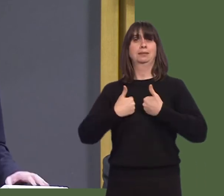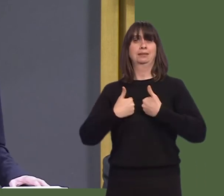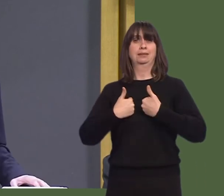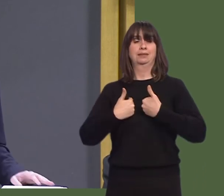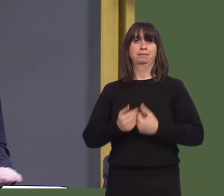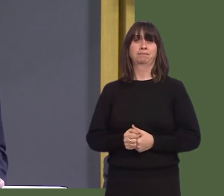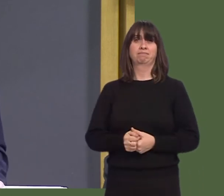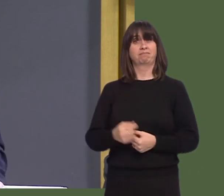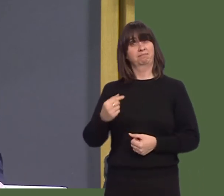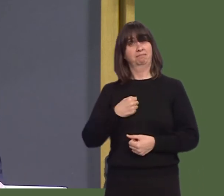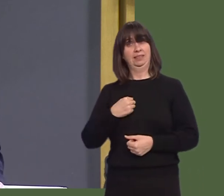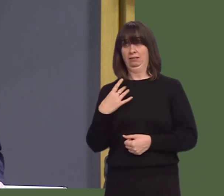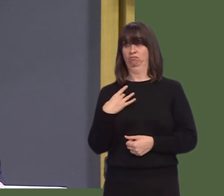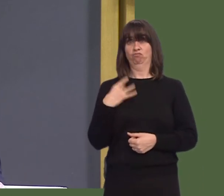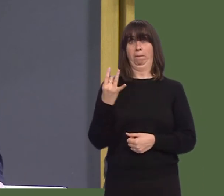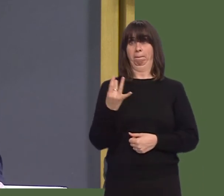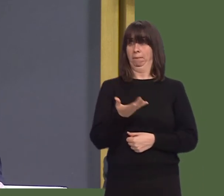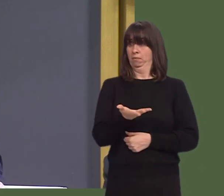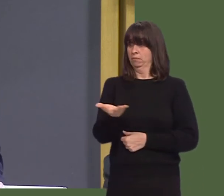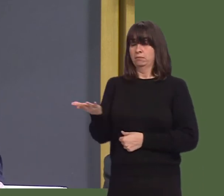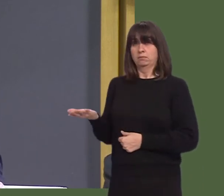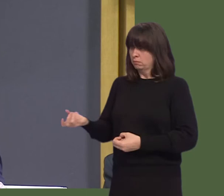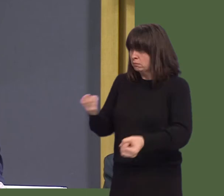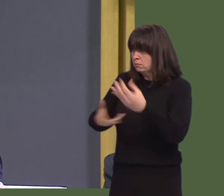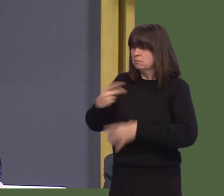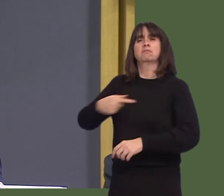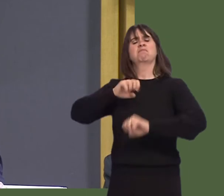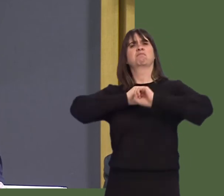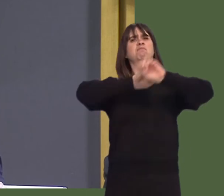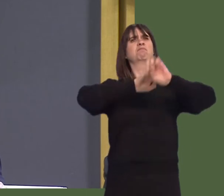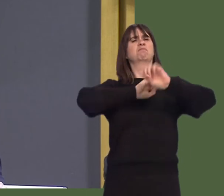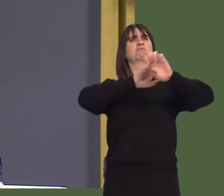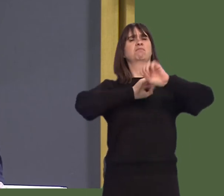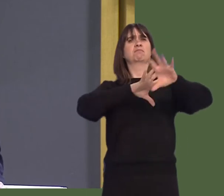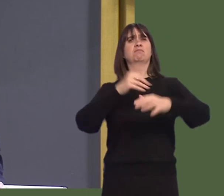'Yeah, it'll all be fine, don't worry about it. Don't worry about the experts. Don't worry about the analyses.